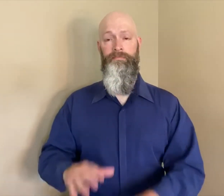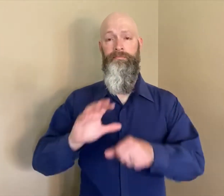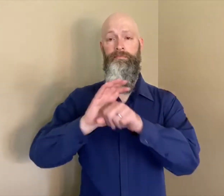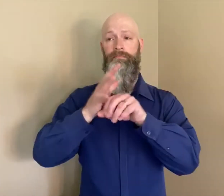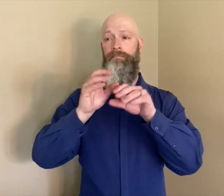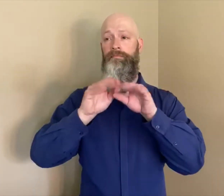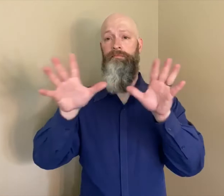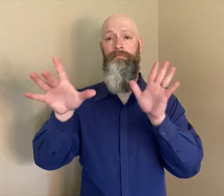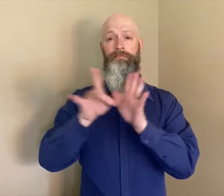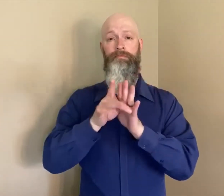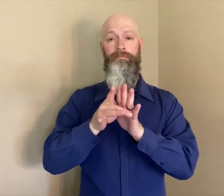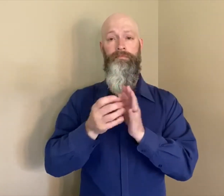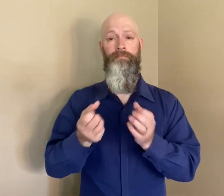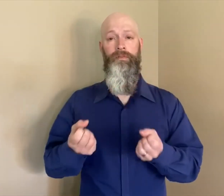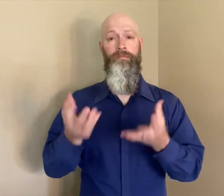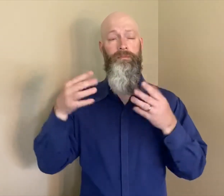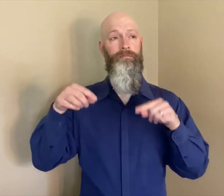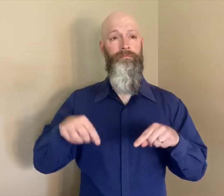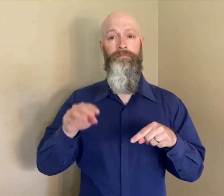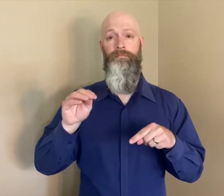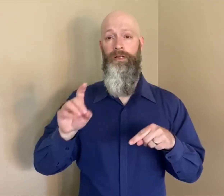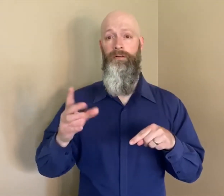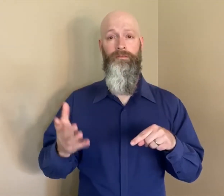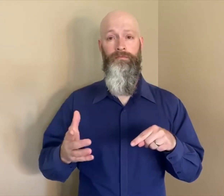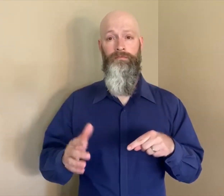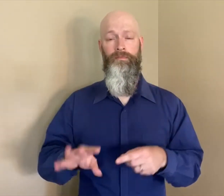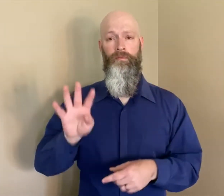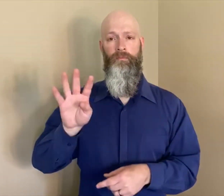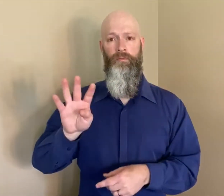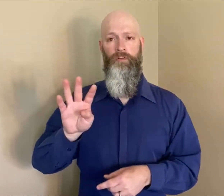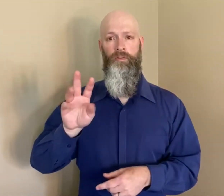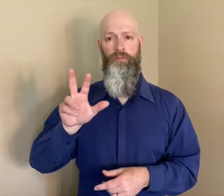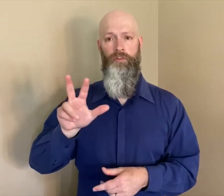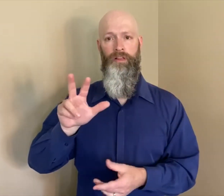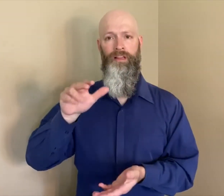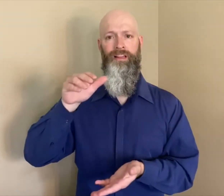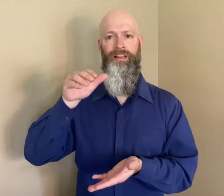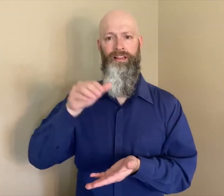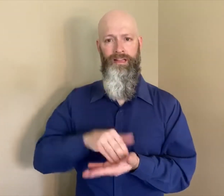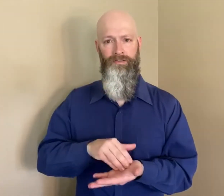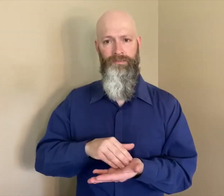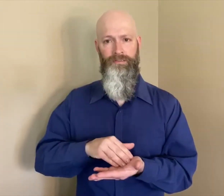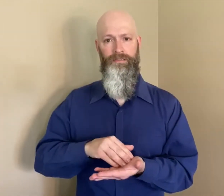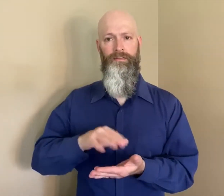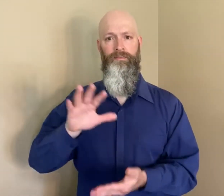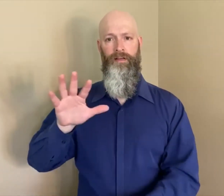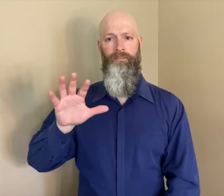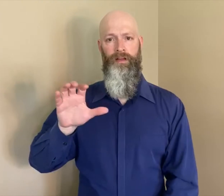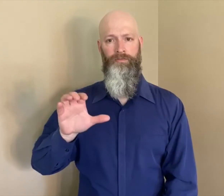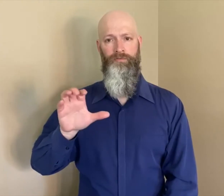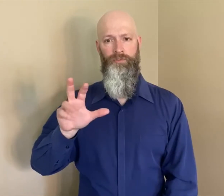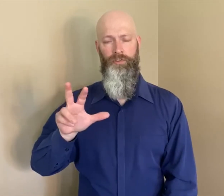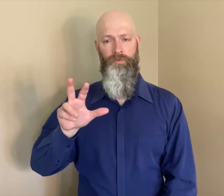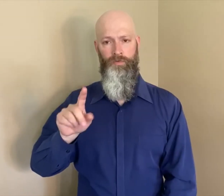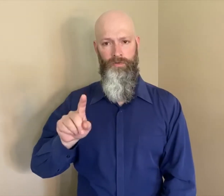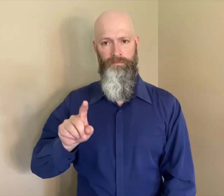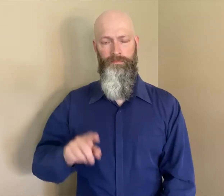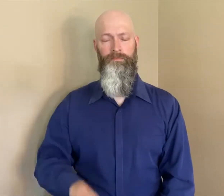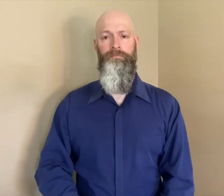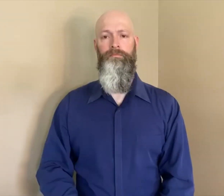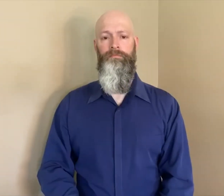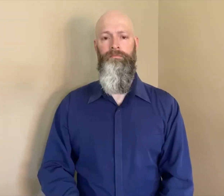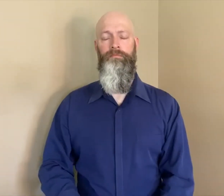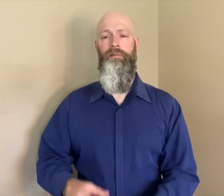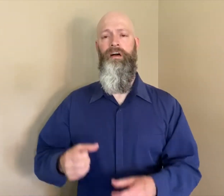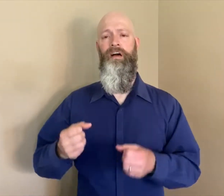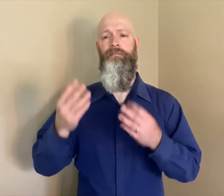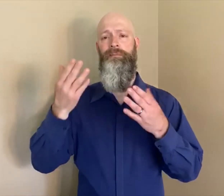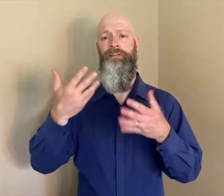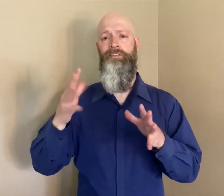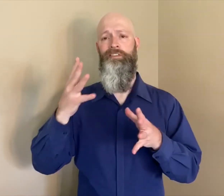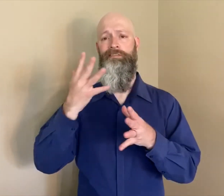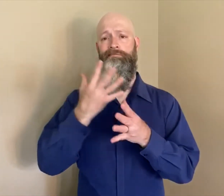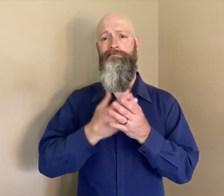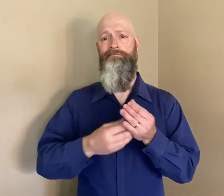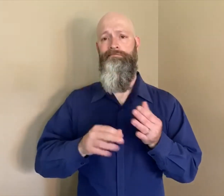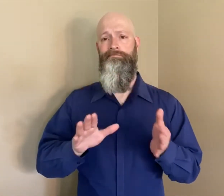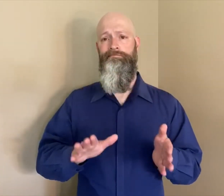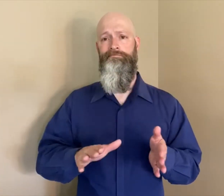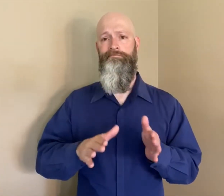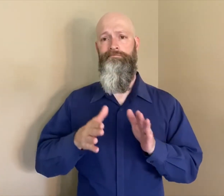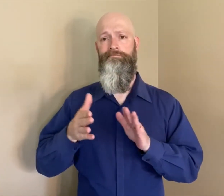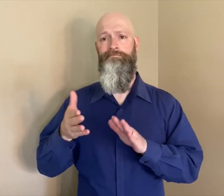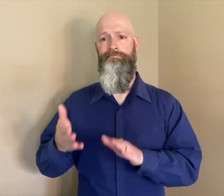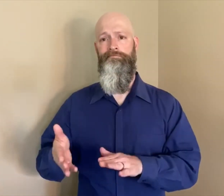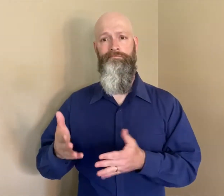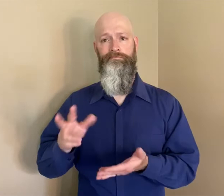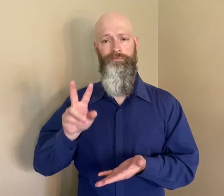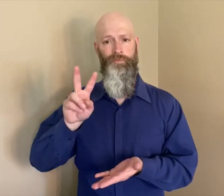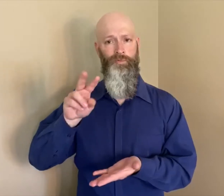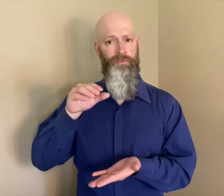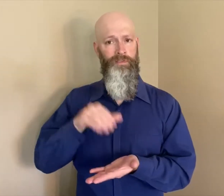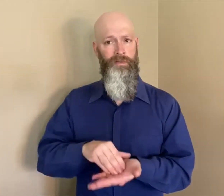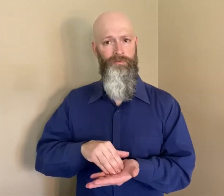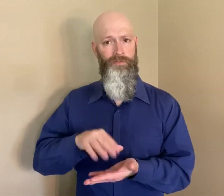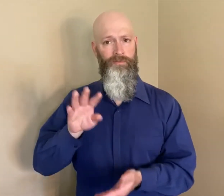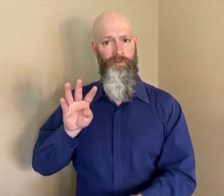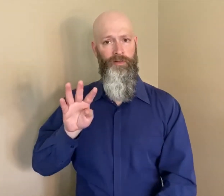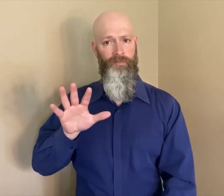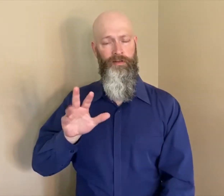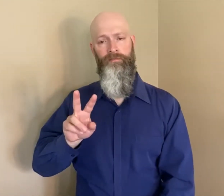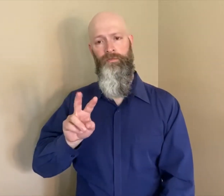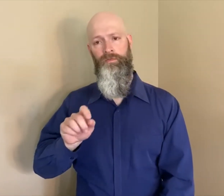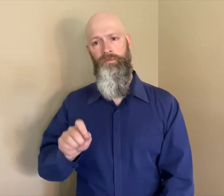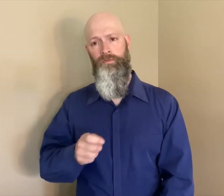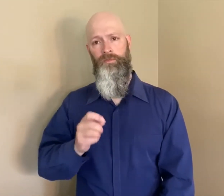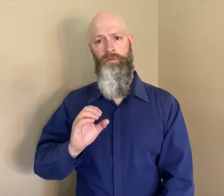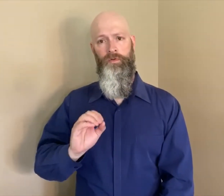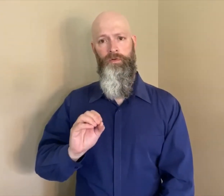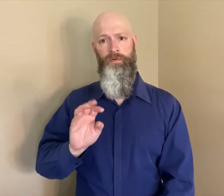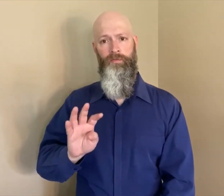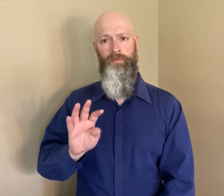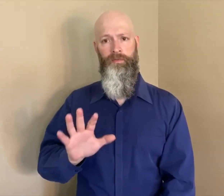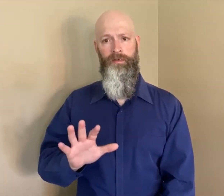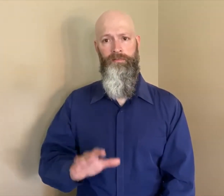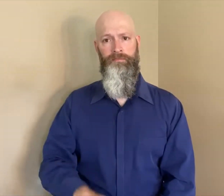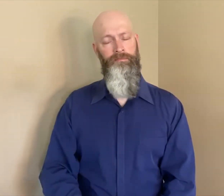Maryland now has 43,531 confirmed COVID-19 cases and 2,045 deaths.